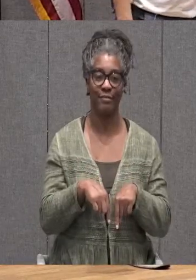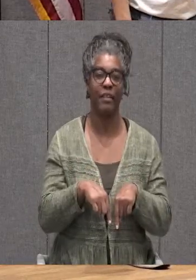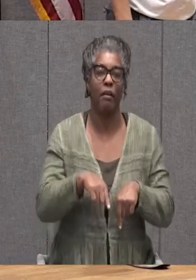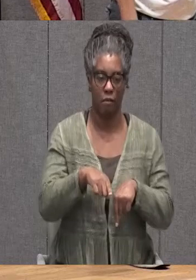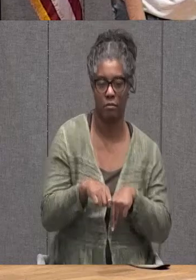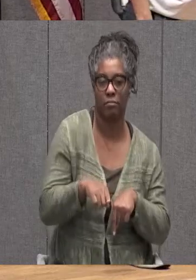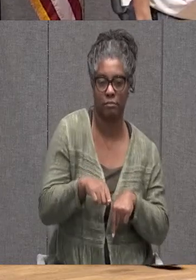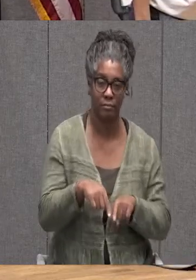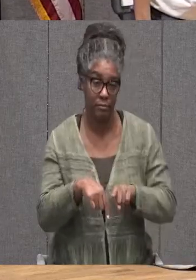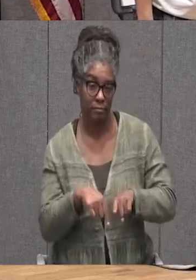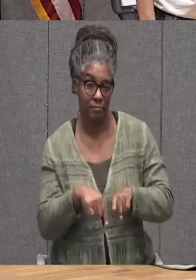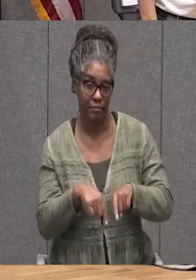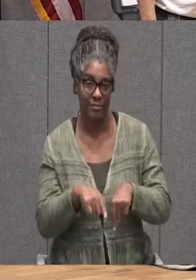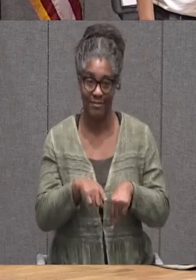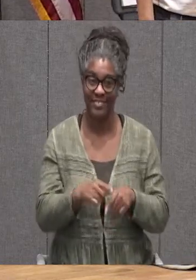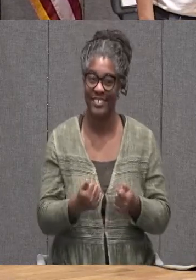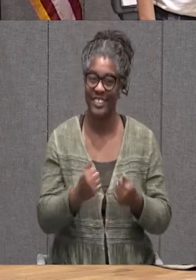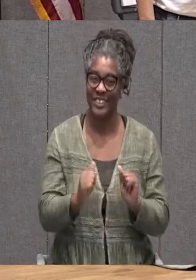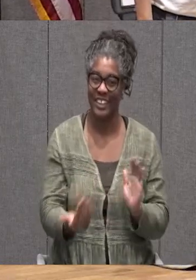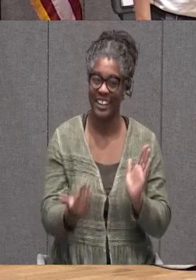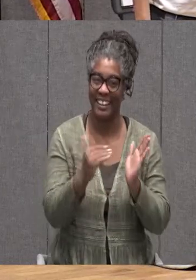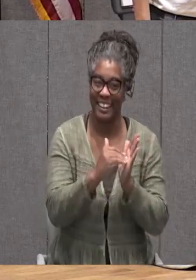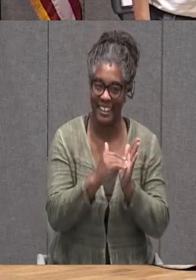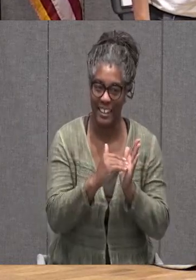Let's try that again, just watch me.